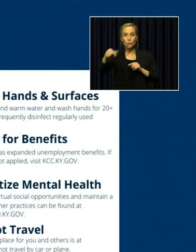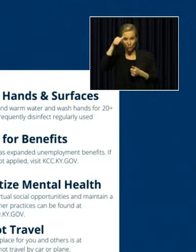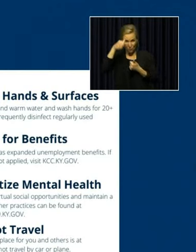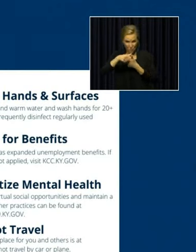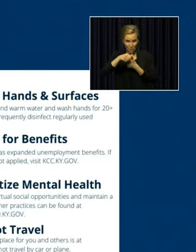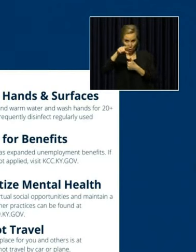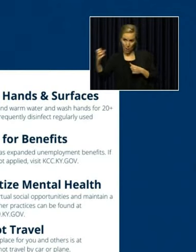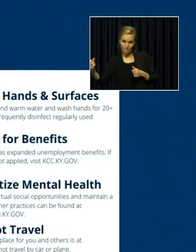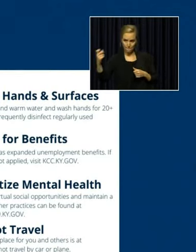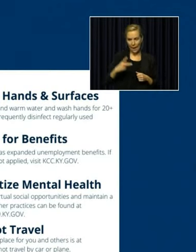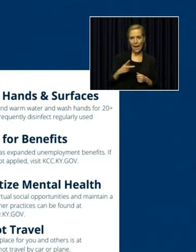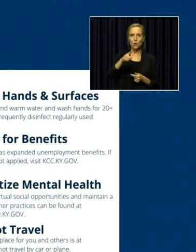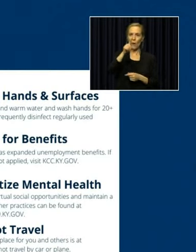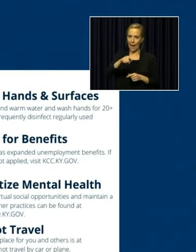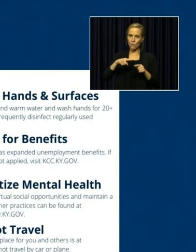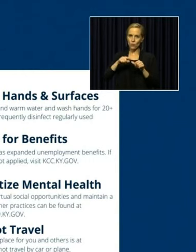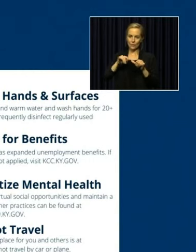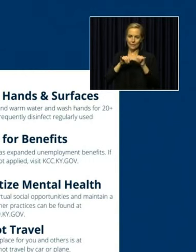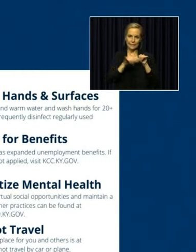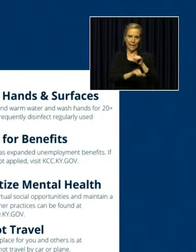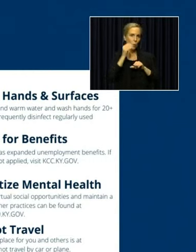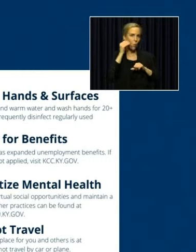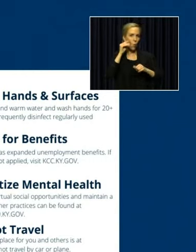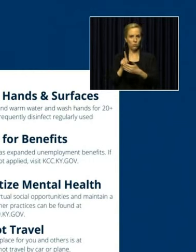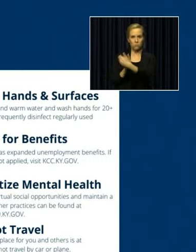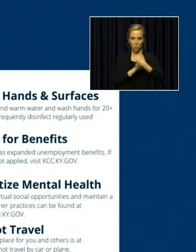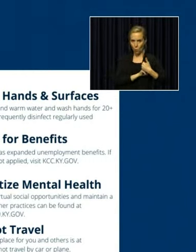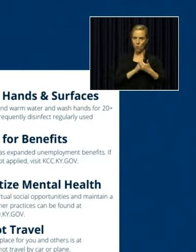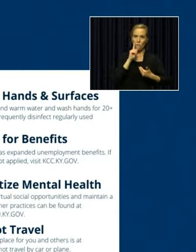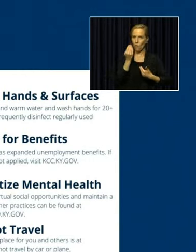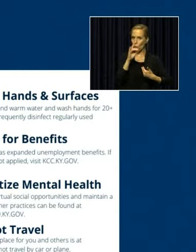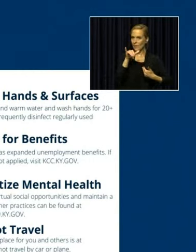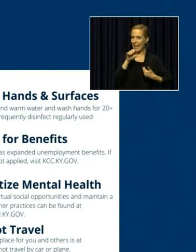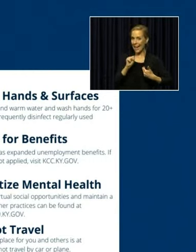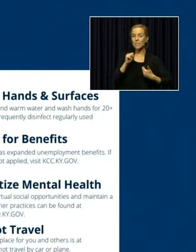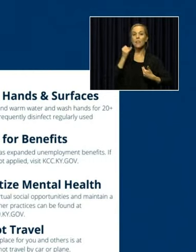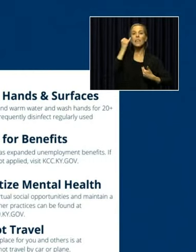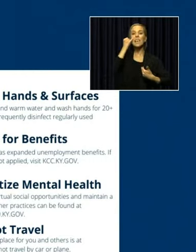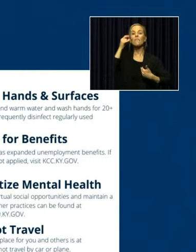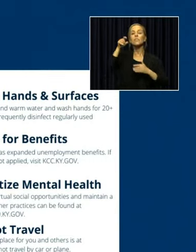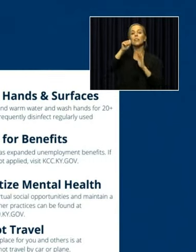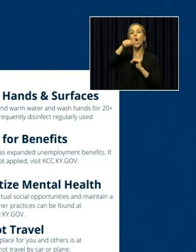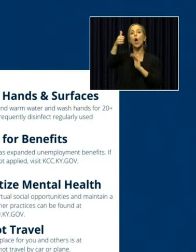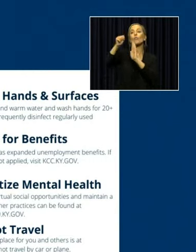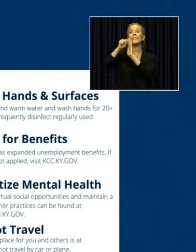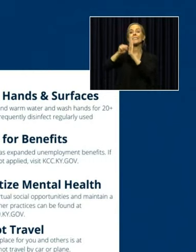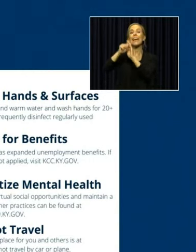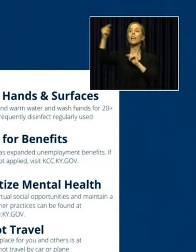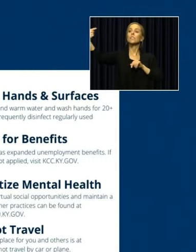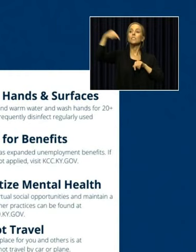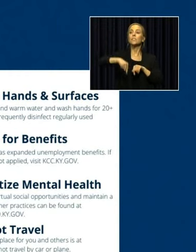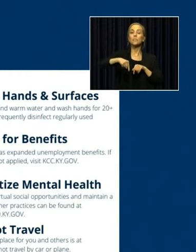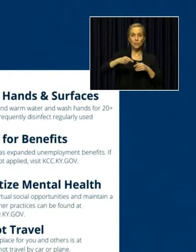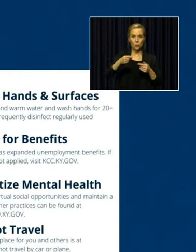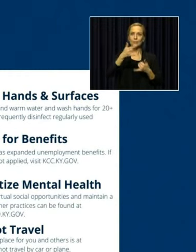THAT WE WANT TO SEE, AND WE'RE ACTUALLY GOING TO SHOW YOU SOME GRAPHS HERE IN A MINUTE. YOU ARE DOING A GREAT JOB.